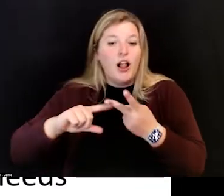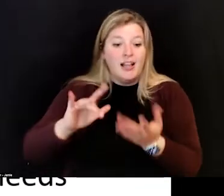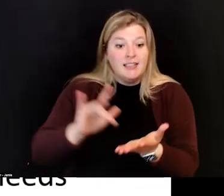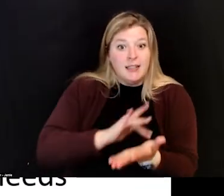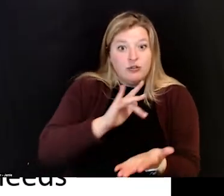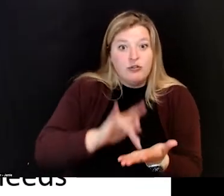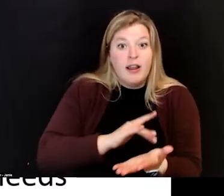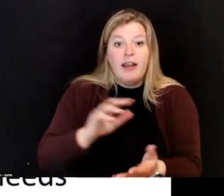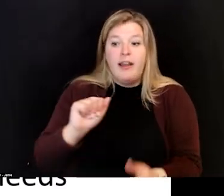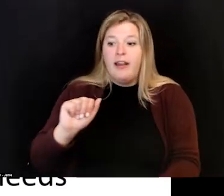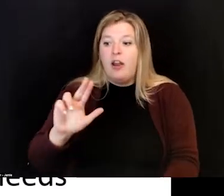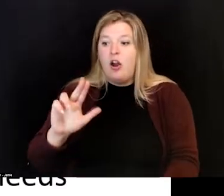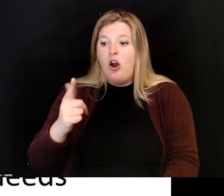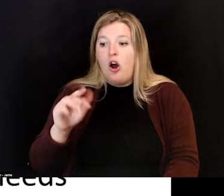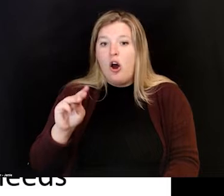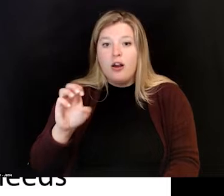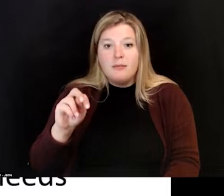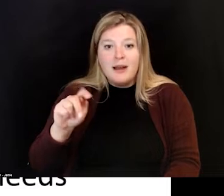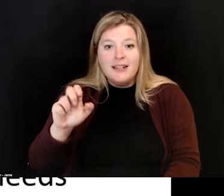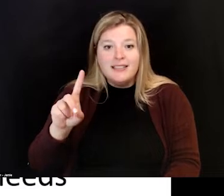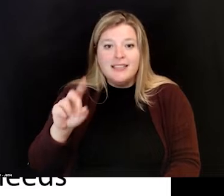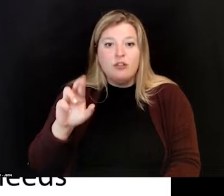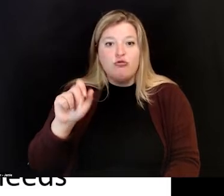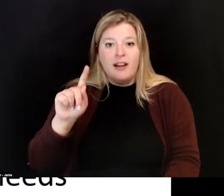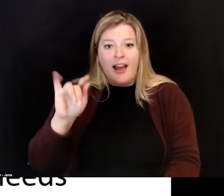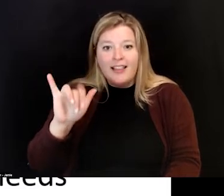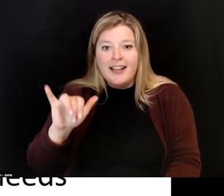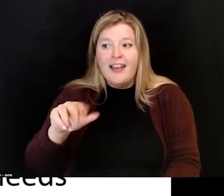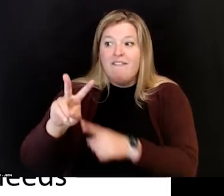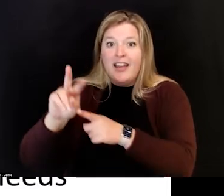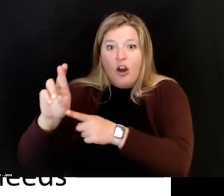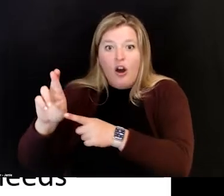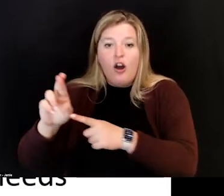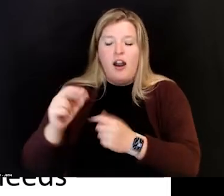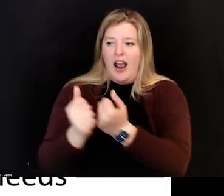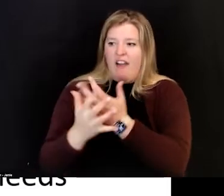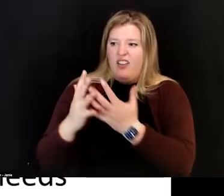virtual reality, all of these things have come into play over the last 15 years